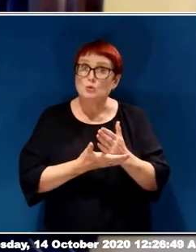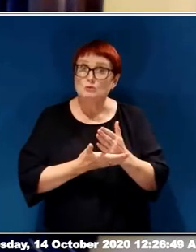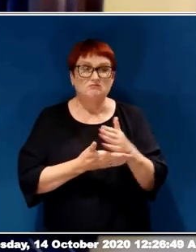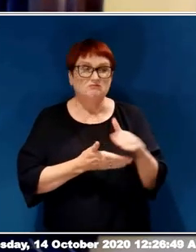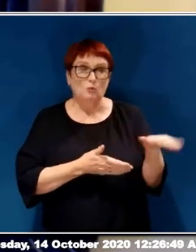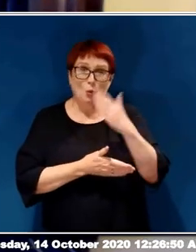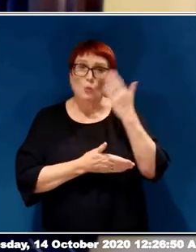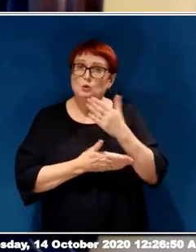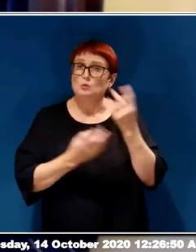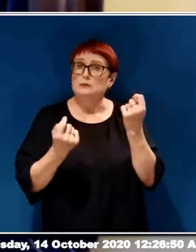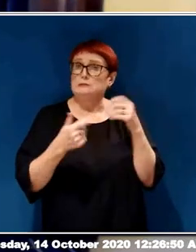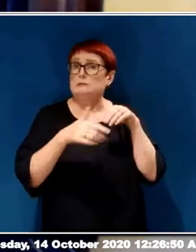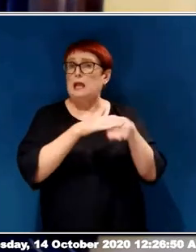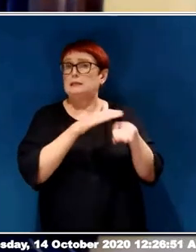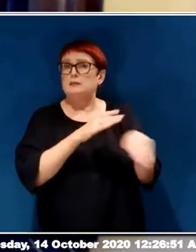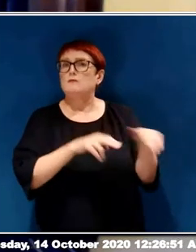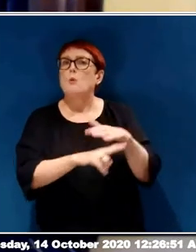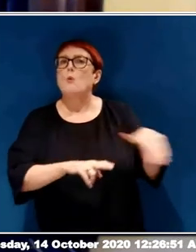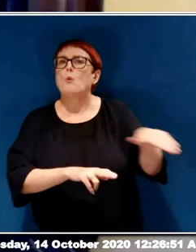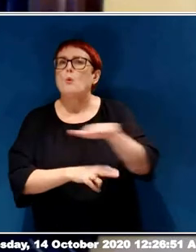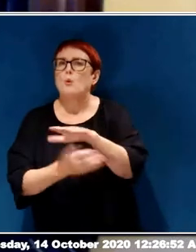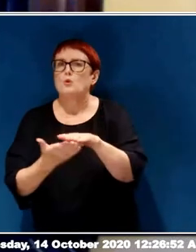Now, I'm going to move to a very core aspect of your